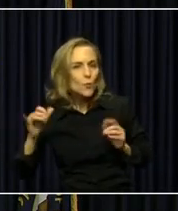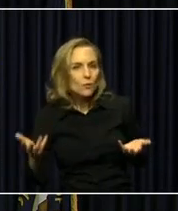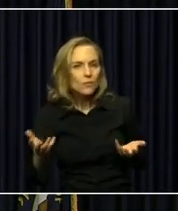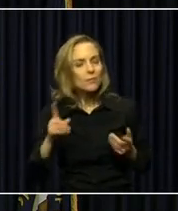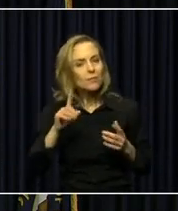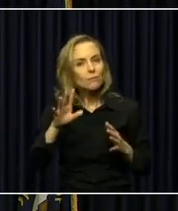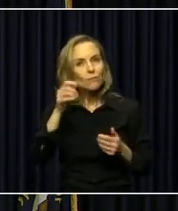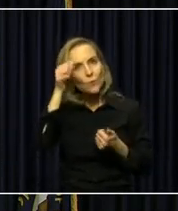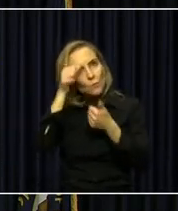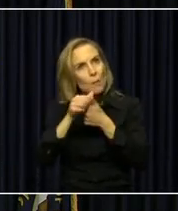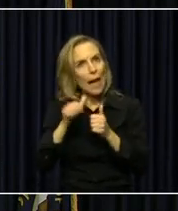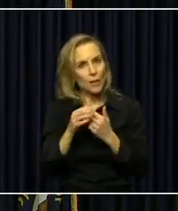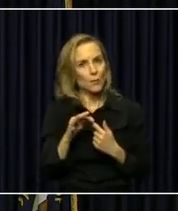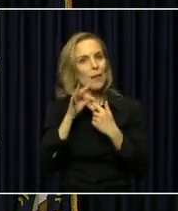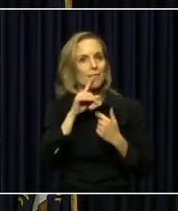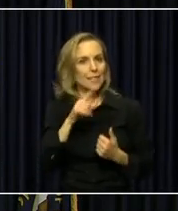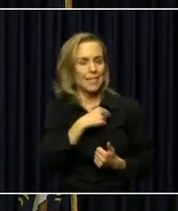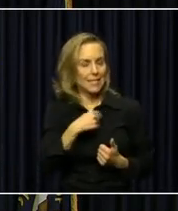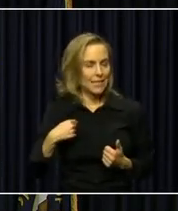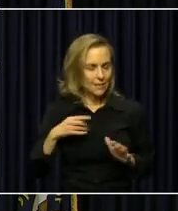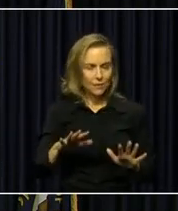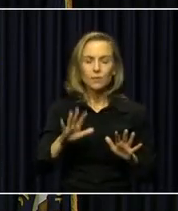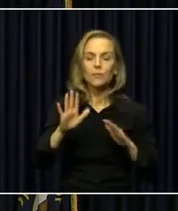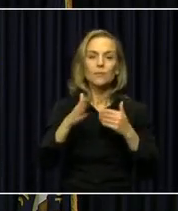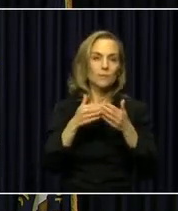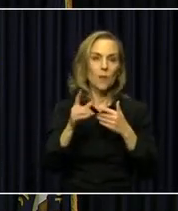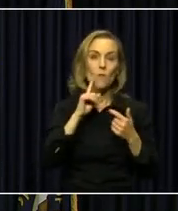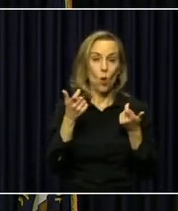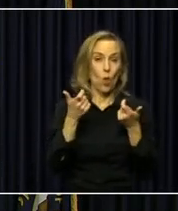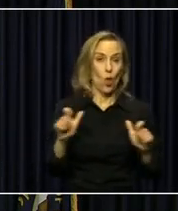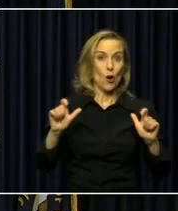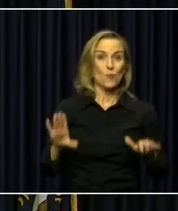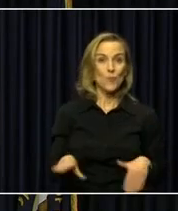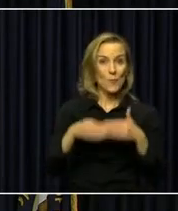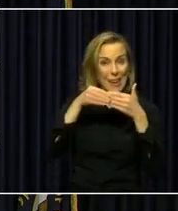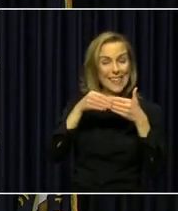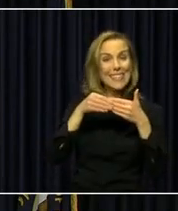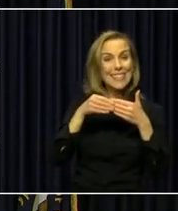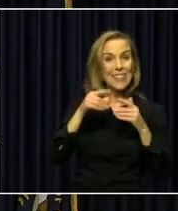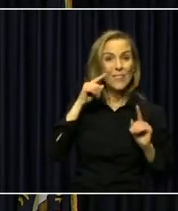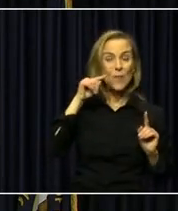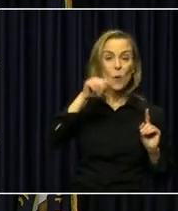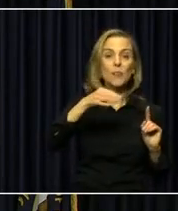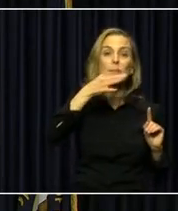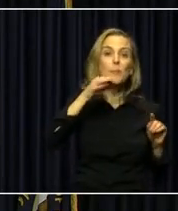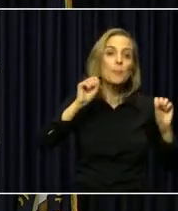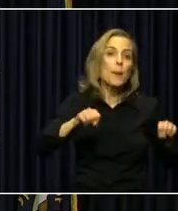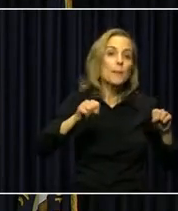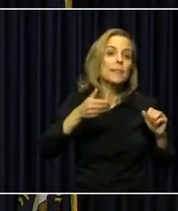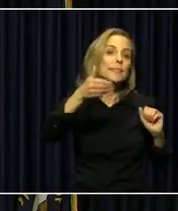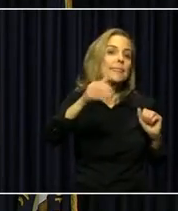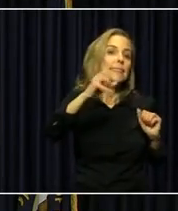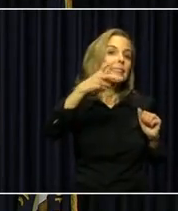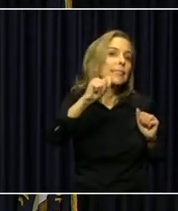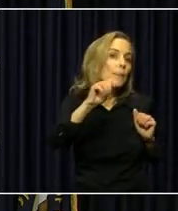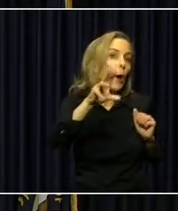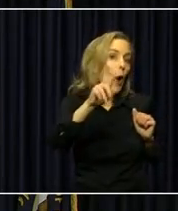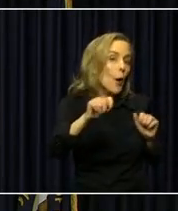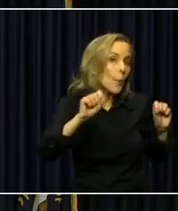IF WE HAVE ENOUGH PPE OR AREAS THAT DON'T REQUIRE AS MUCH PPE